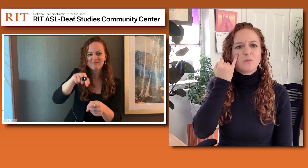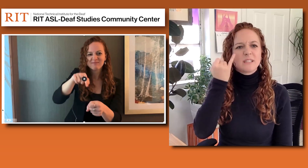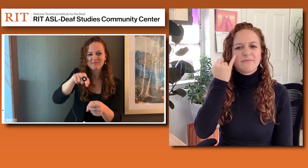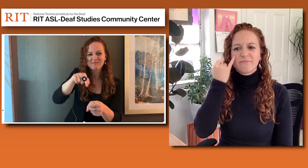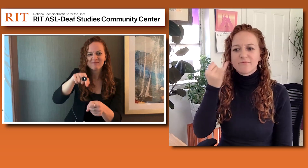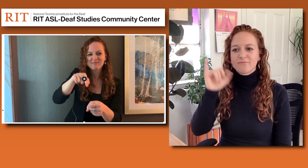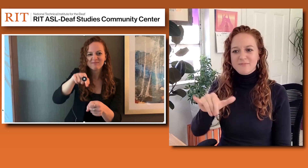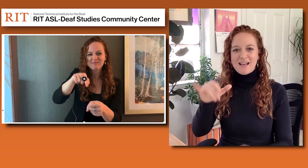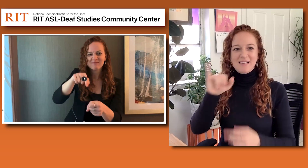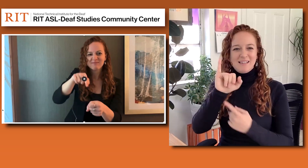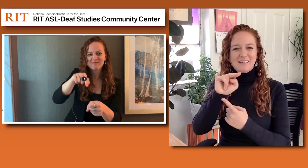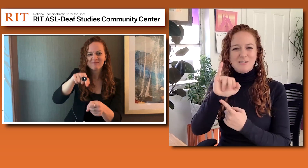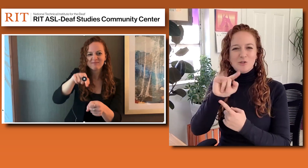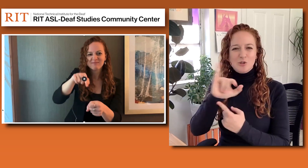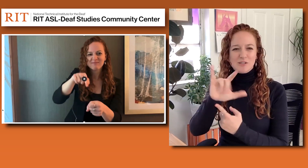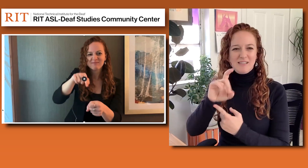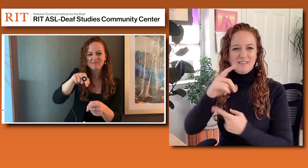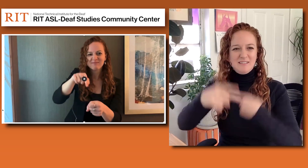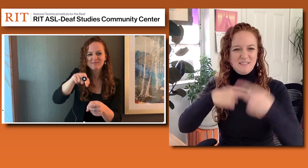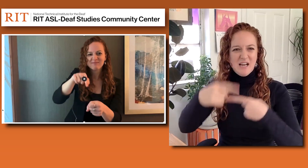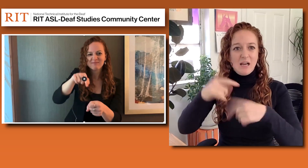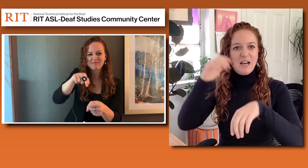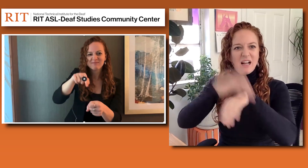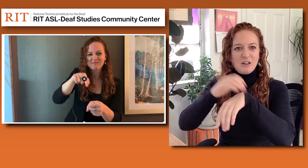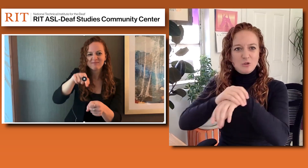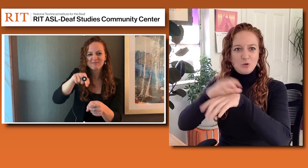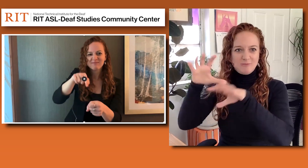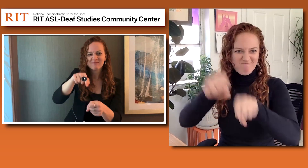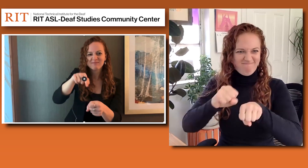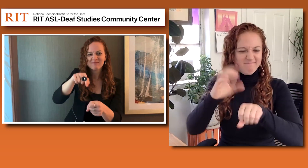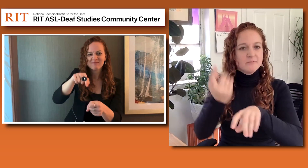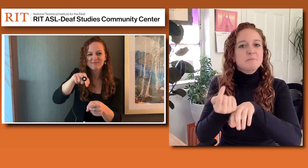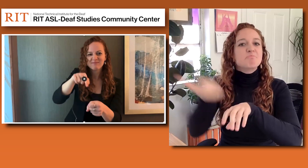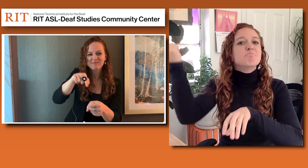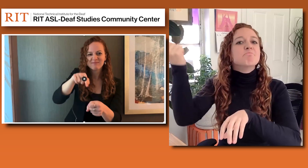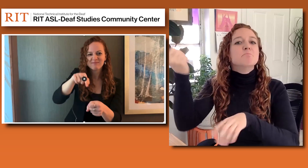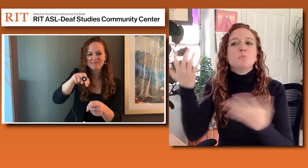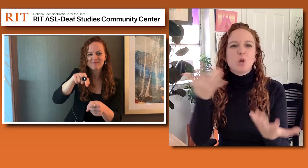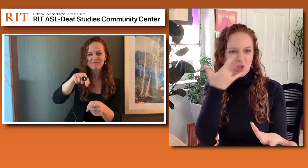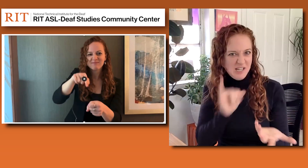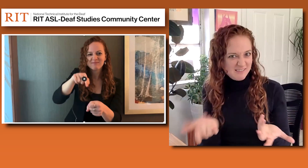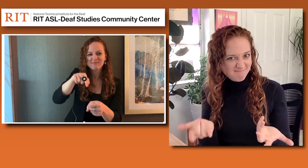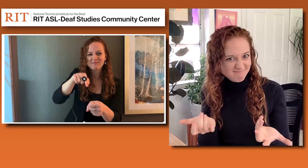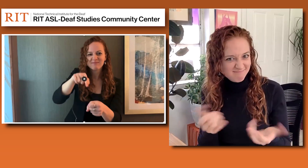What if that initialized sign in English is removed? What would that look like?